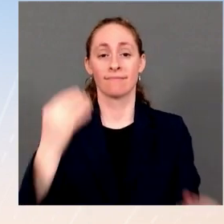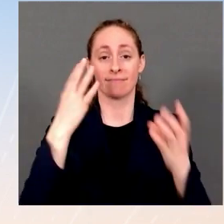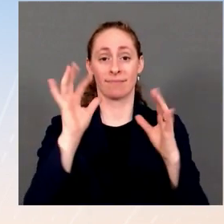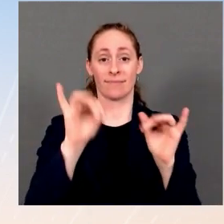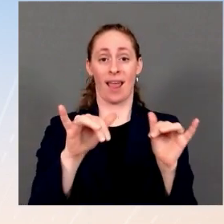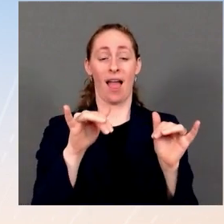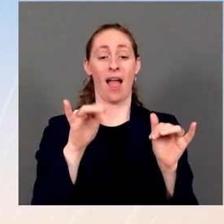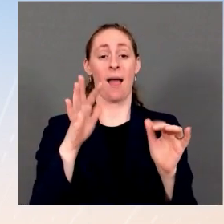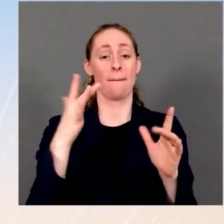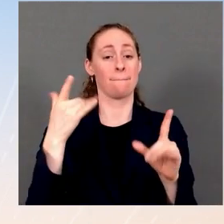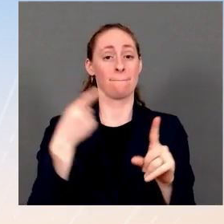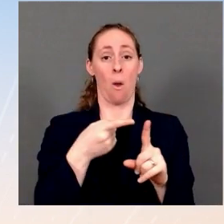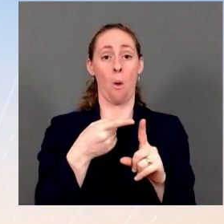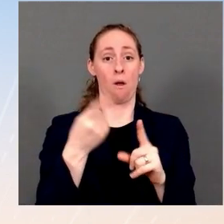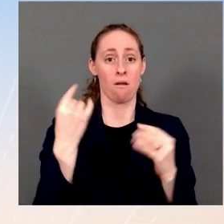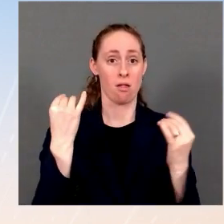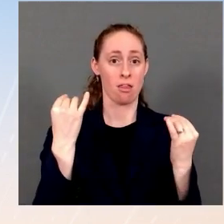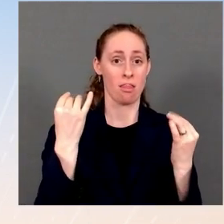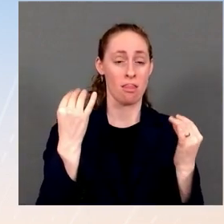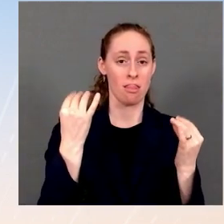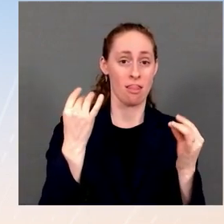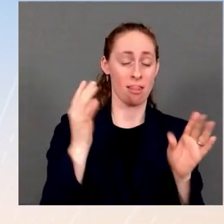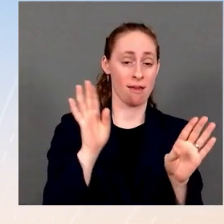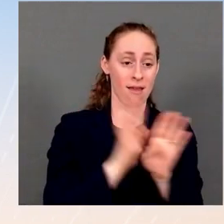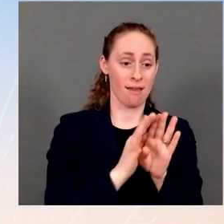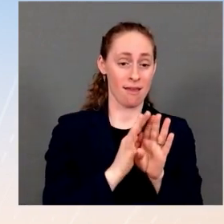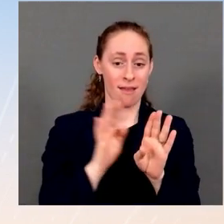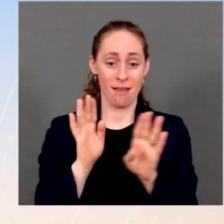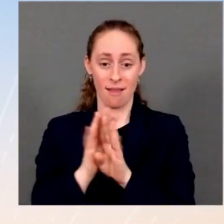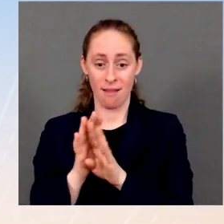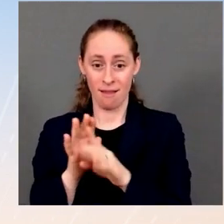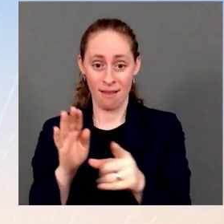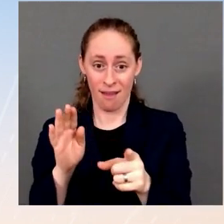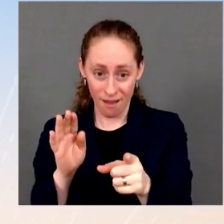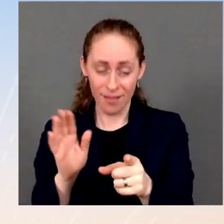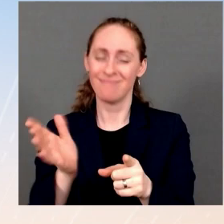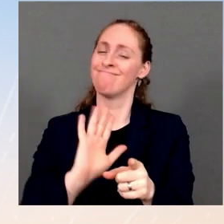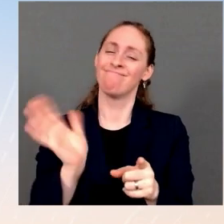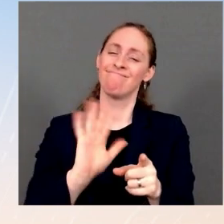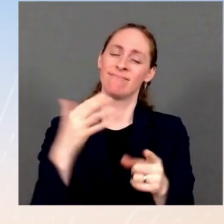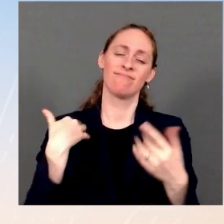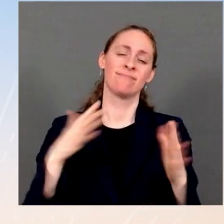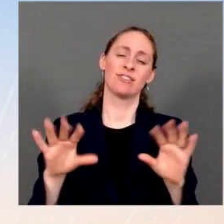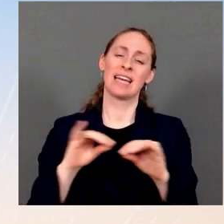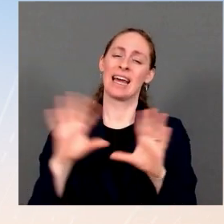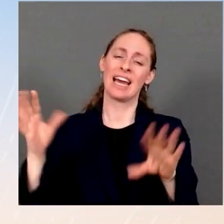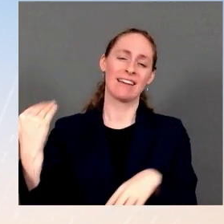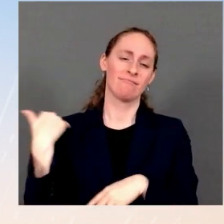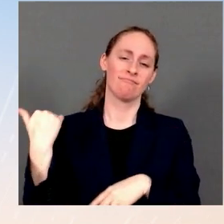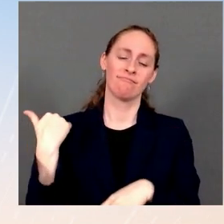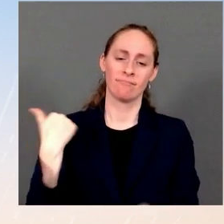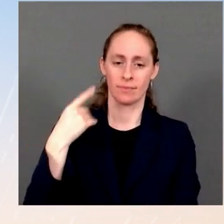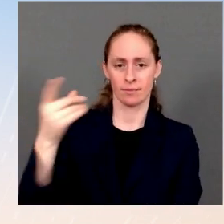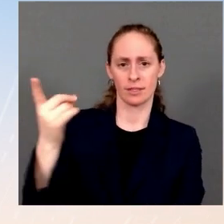look, you know, we've been very clear, Dr. Fauci has been very clear, our public health experts have been very clear: